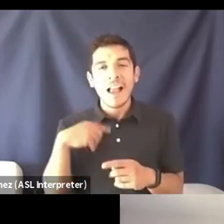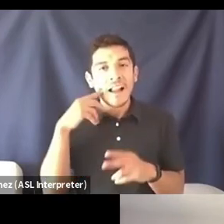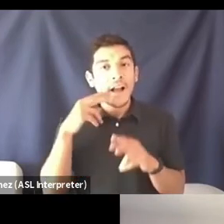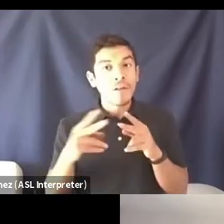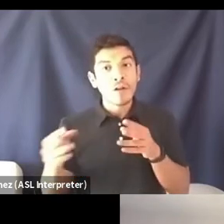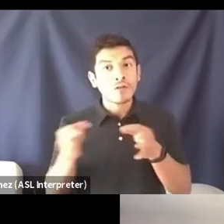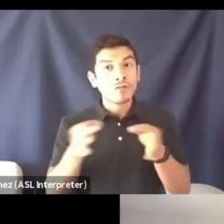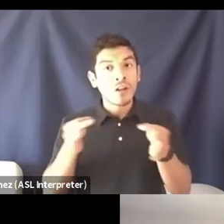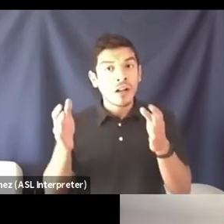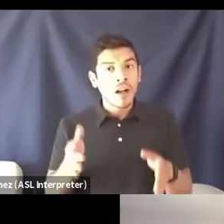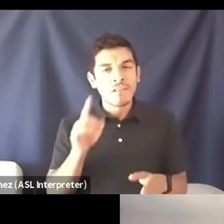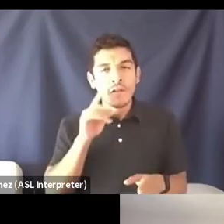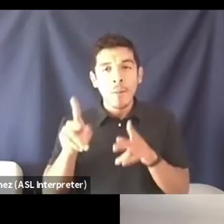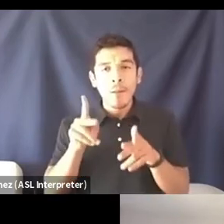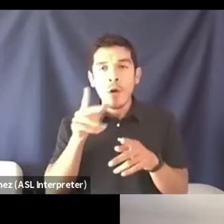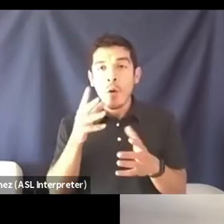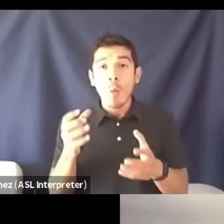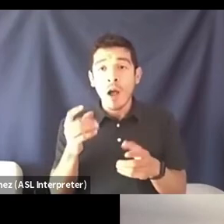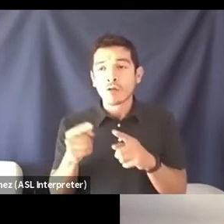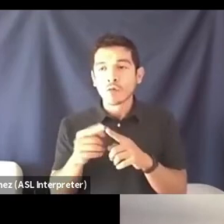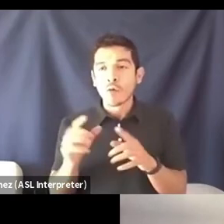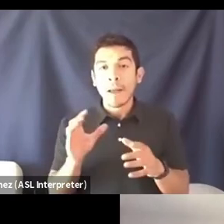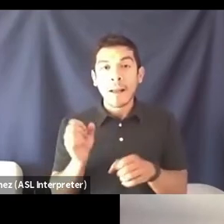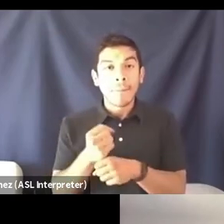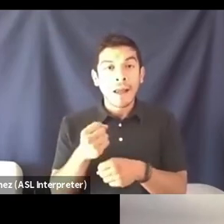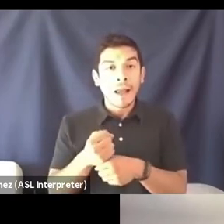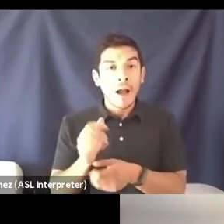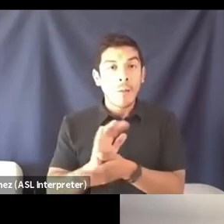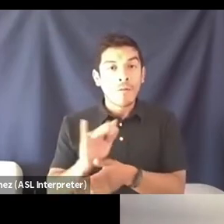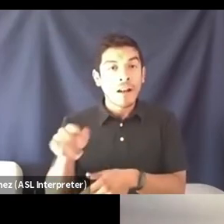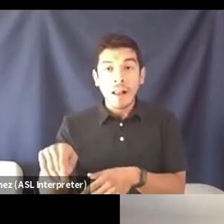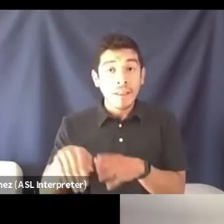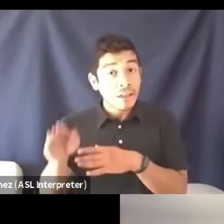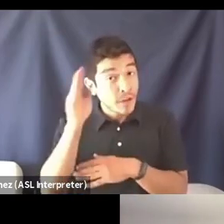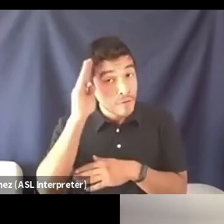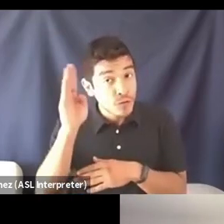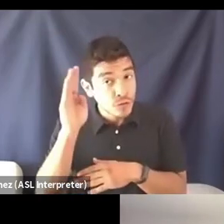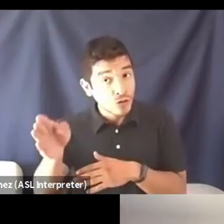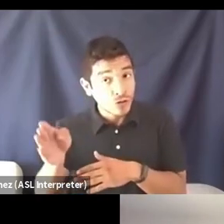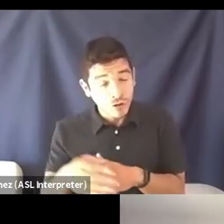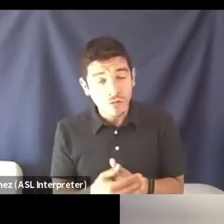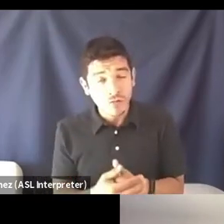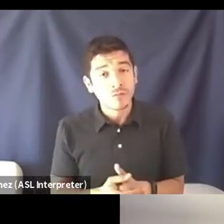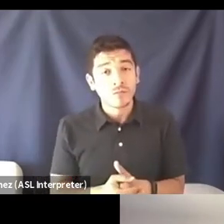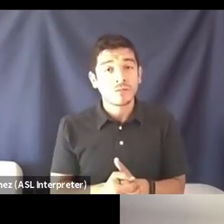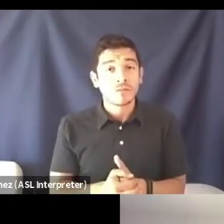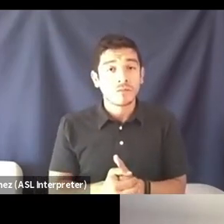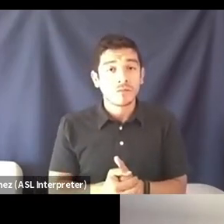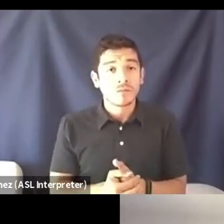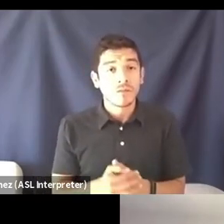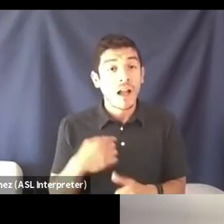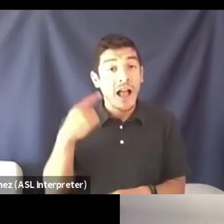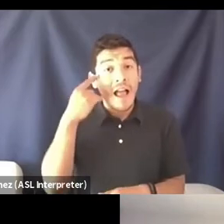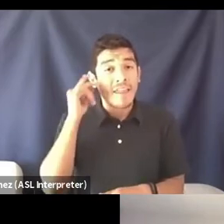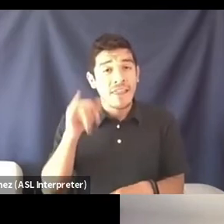for people who wanna tackle stories about this type of difficult subject matter. I think that the effect,